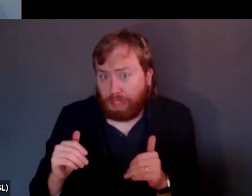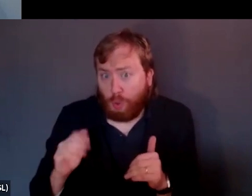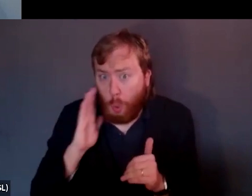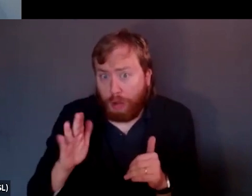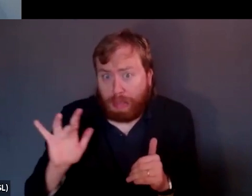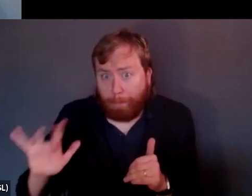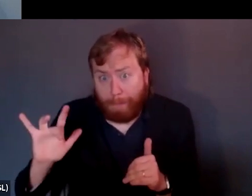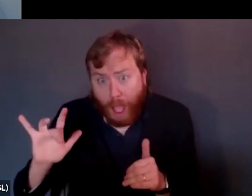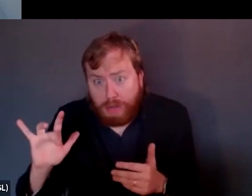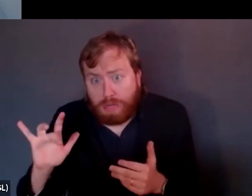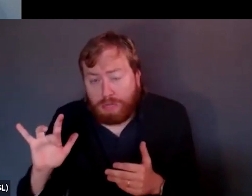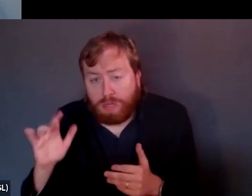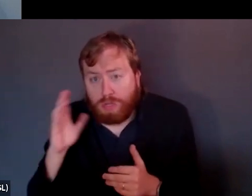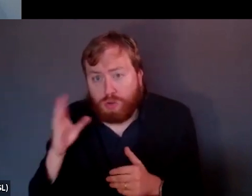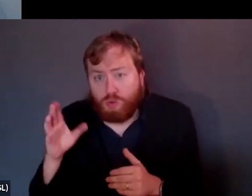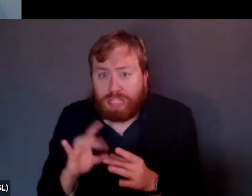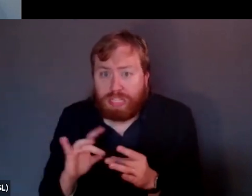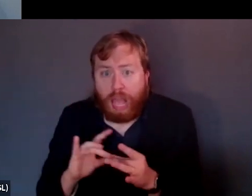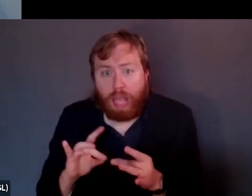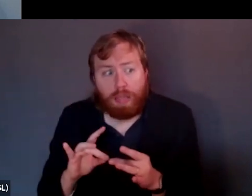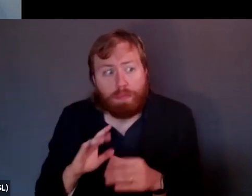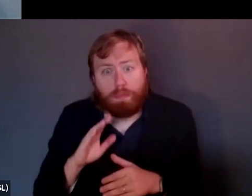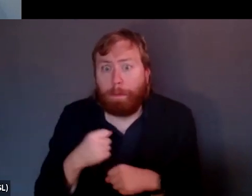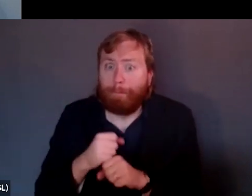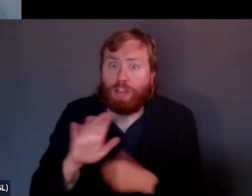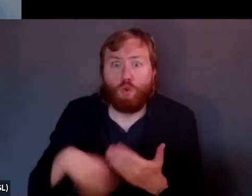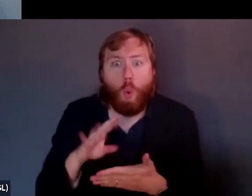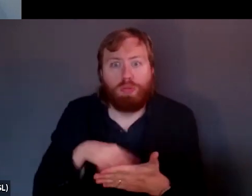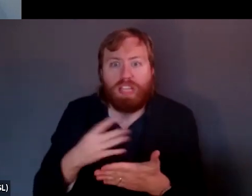that that would say make the whole table scrollable or--